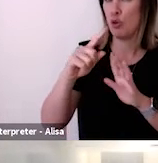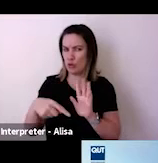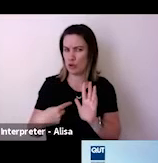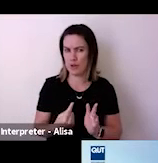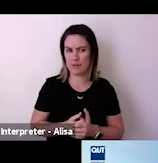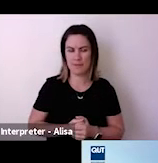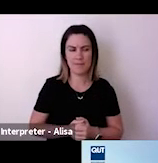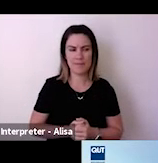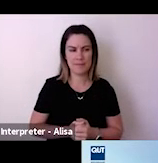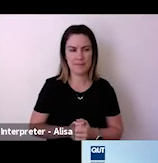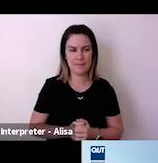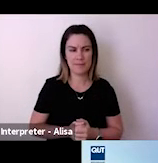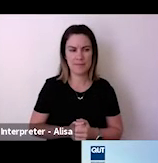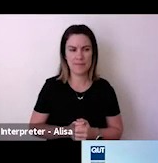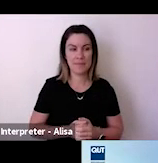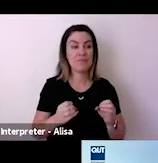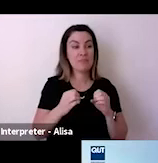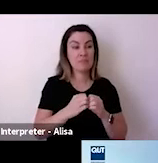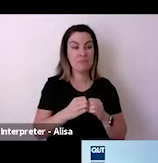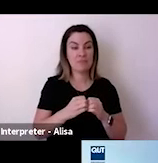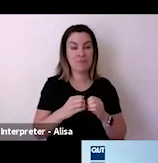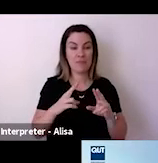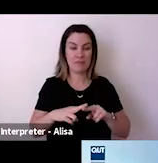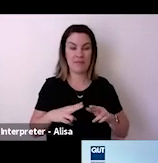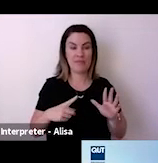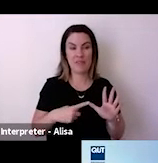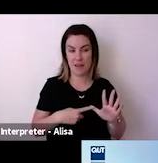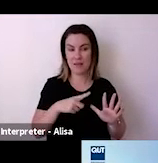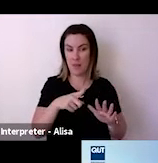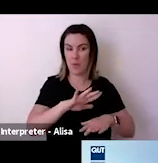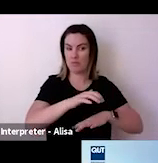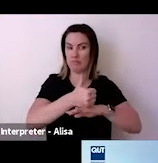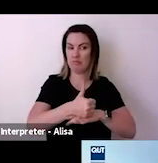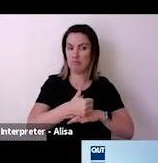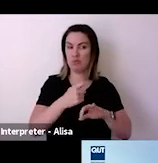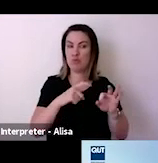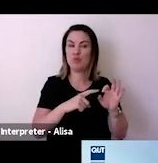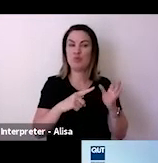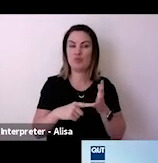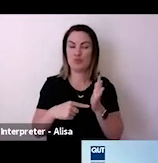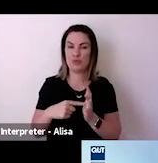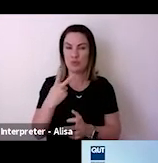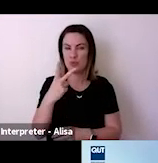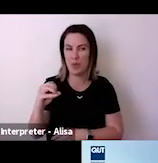Of the bachelor of fine arts was established at QUT in 2001 with the formation of the faculty of grade of